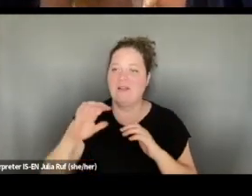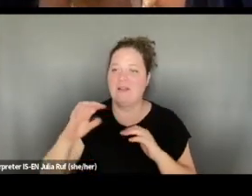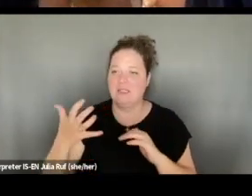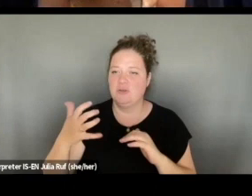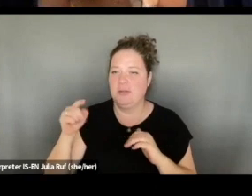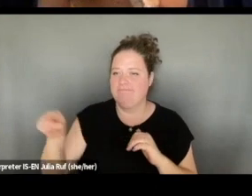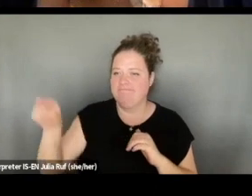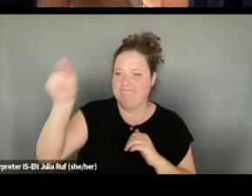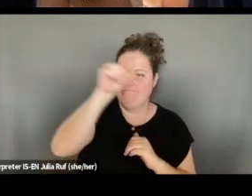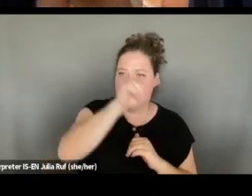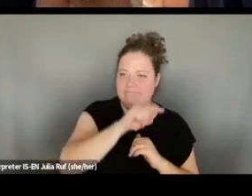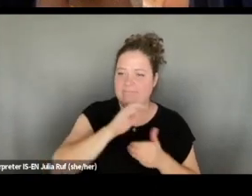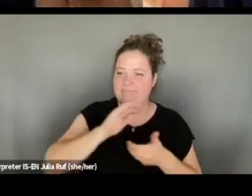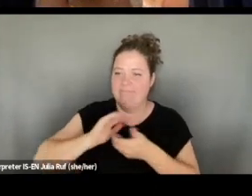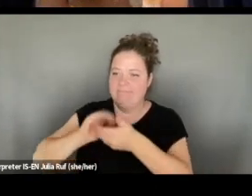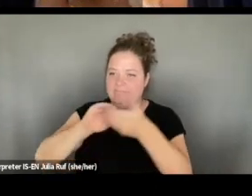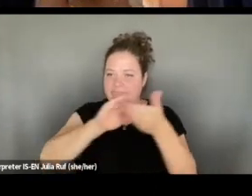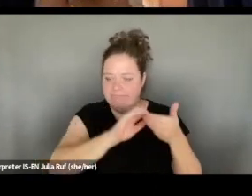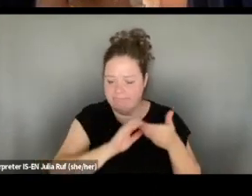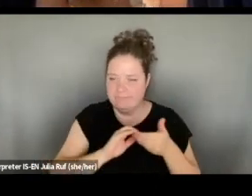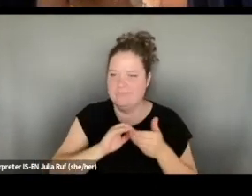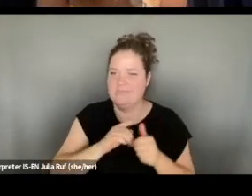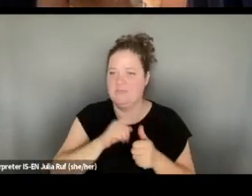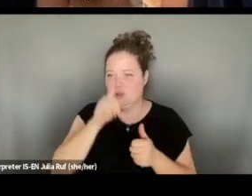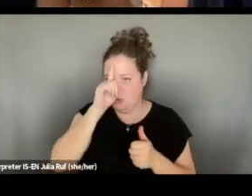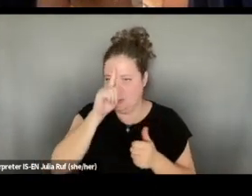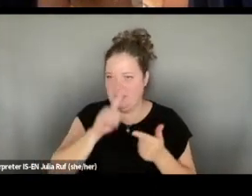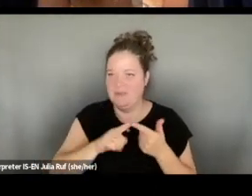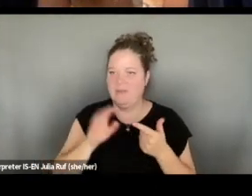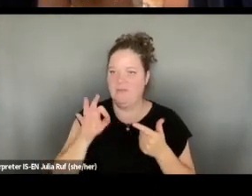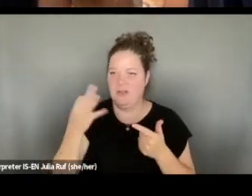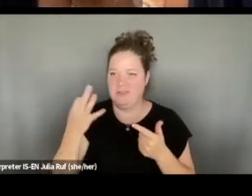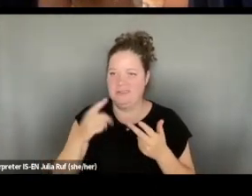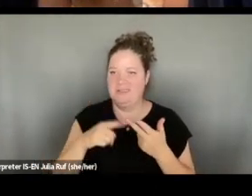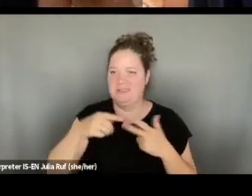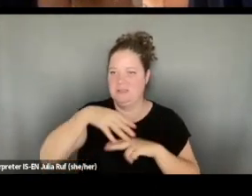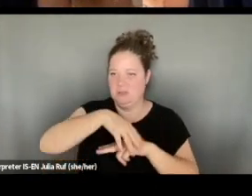the partner countries involved are from Germany, France, and Sweden,